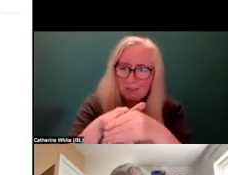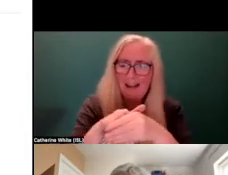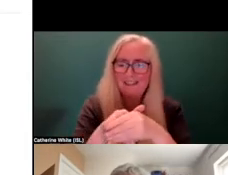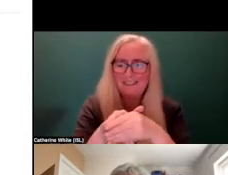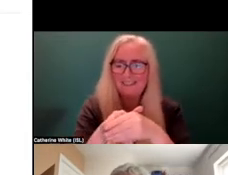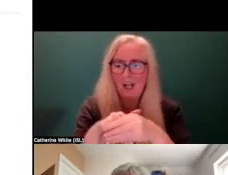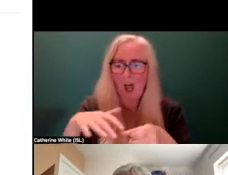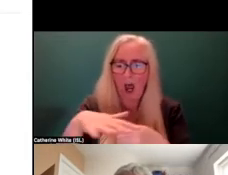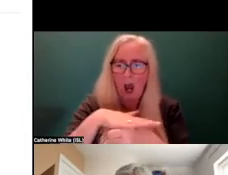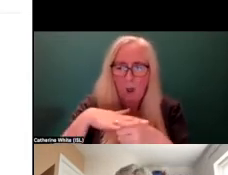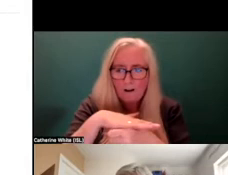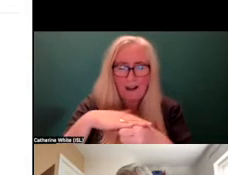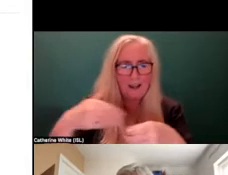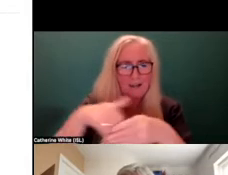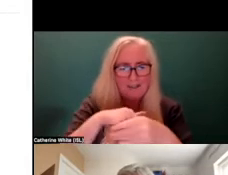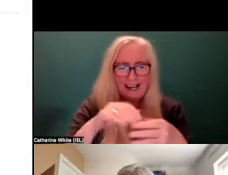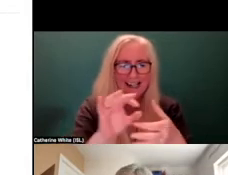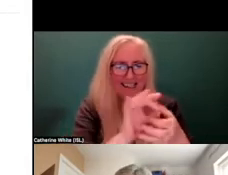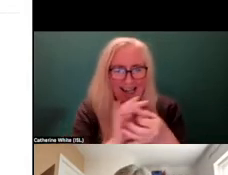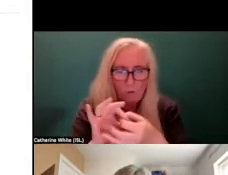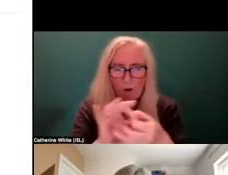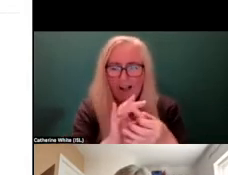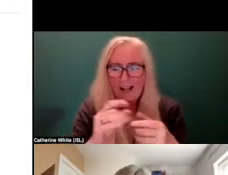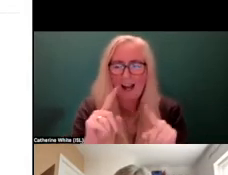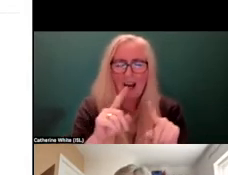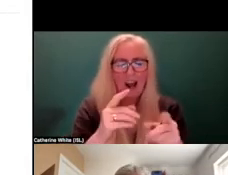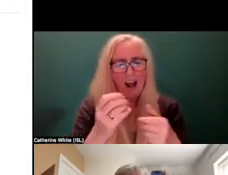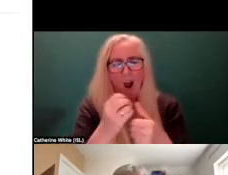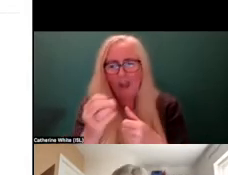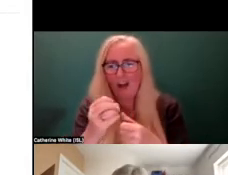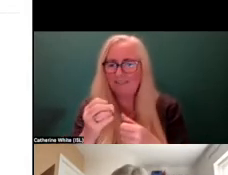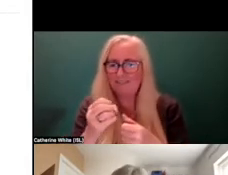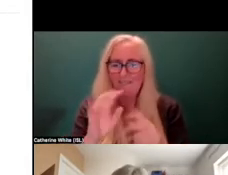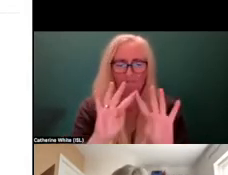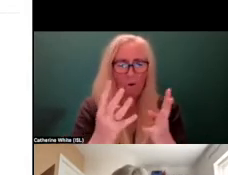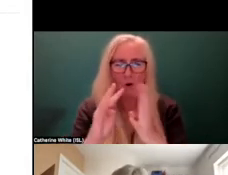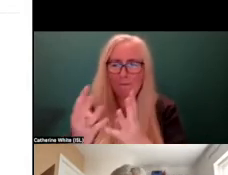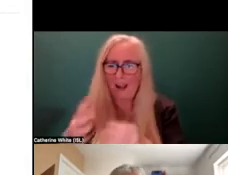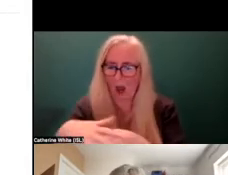participation public private -- the local public participation networks, and other fora at the local level.